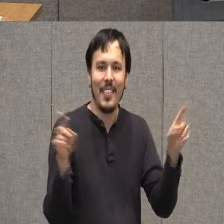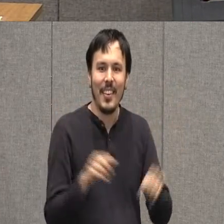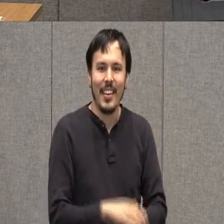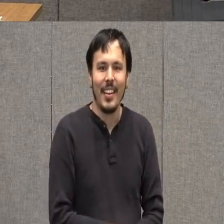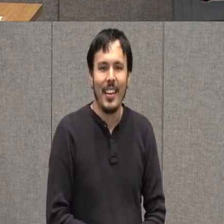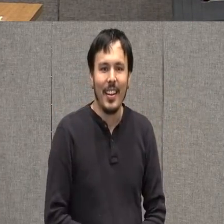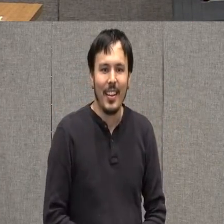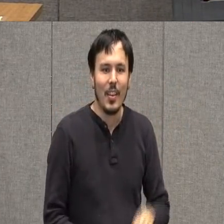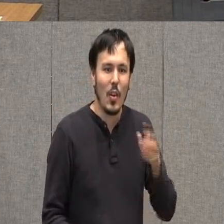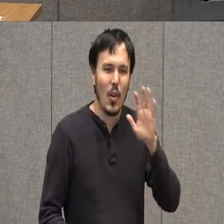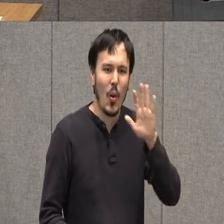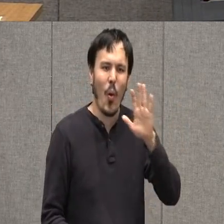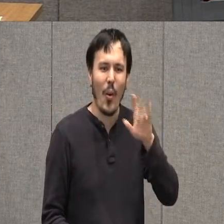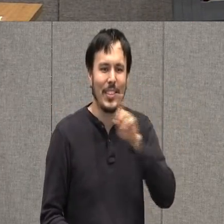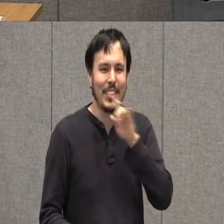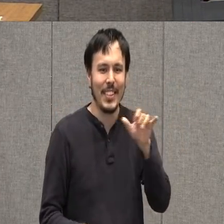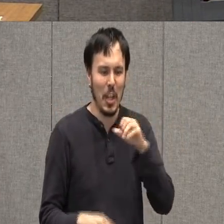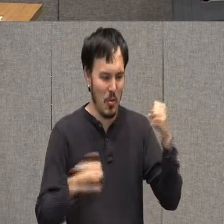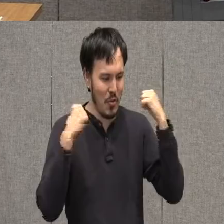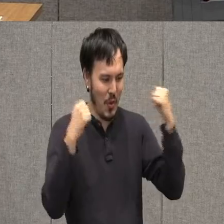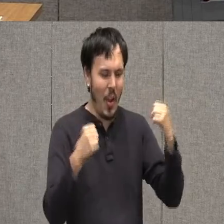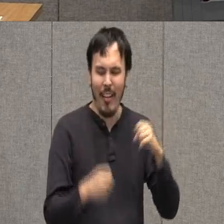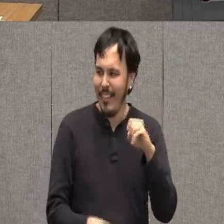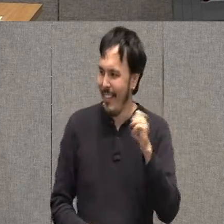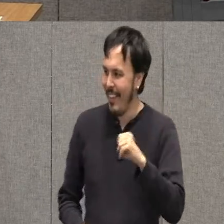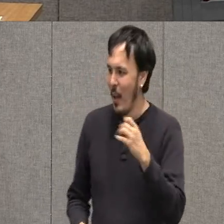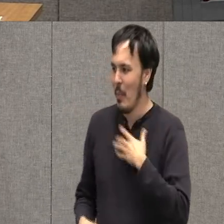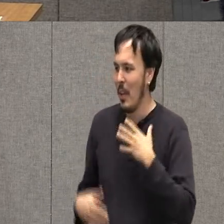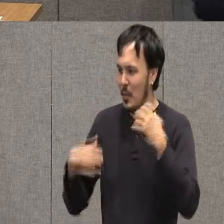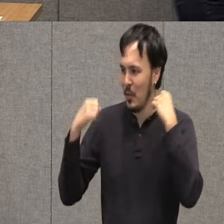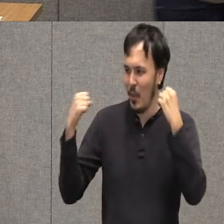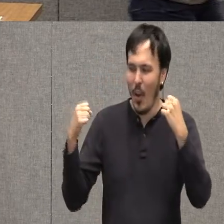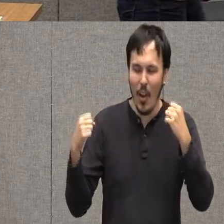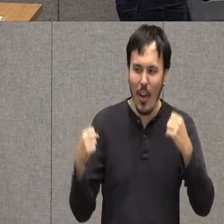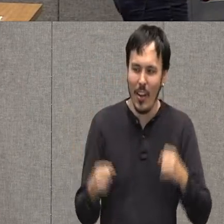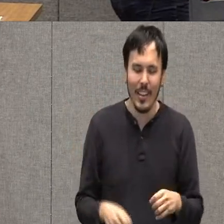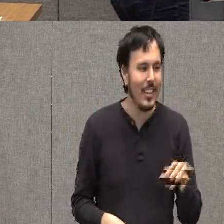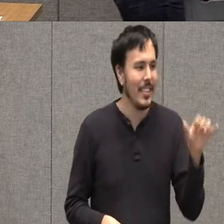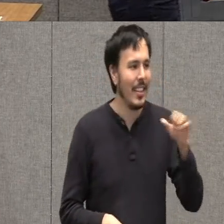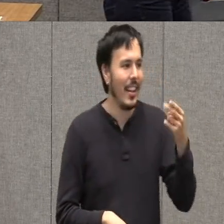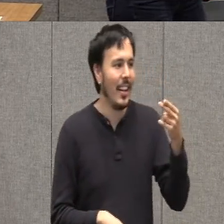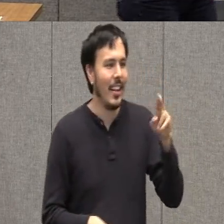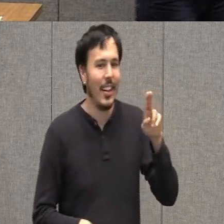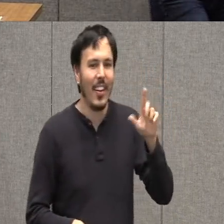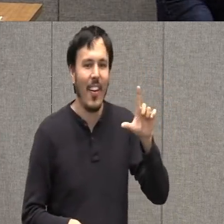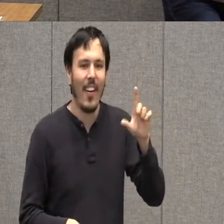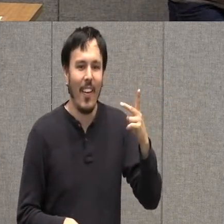Yours is like power lifting. I picture this as being like a Hulk and this is more like a Thor. This one's flying.